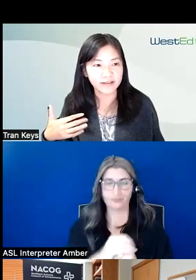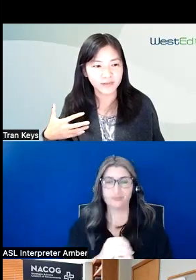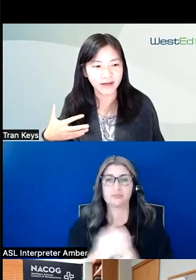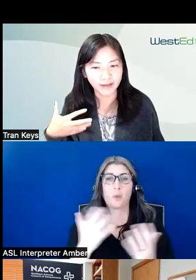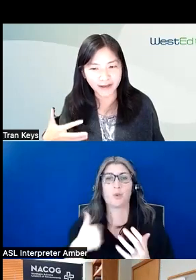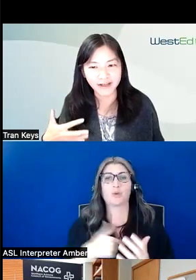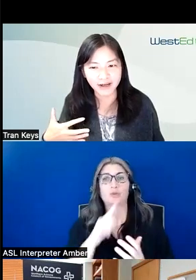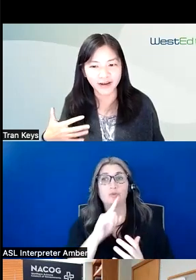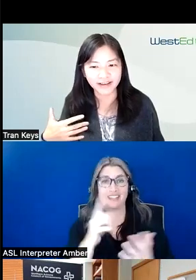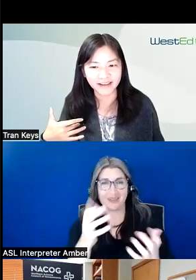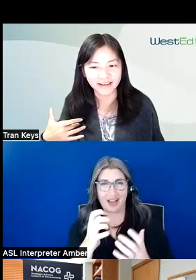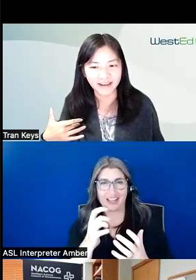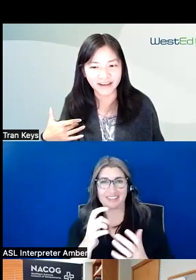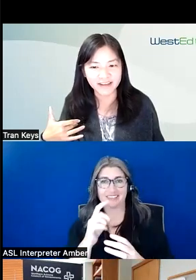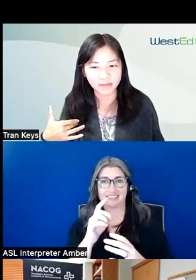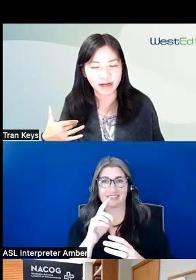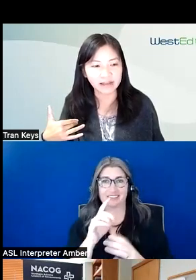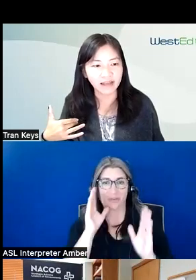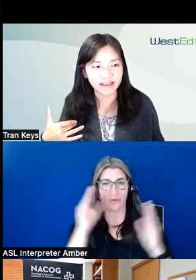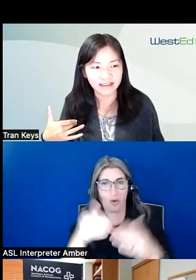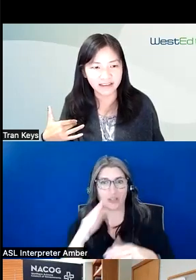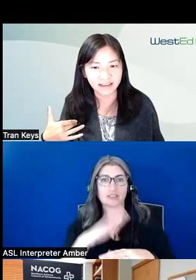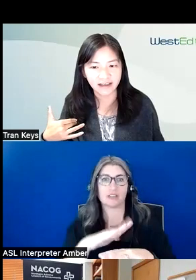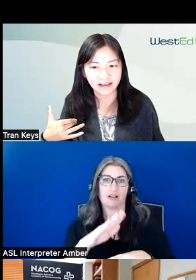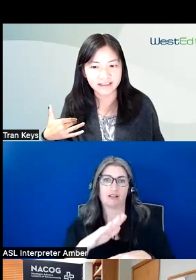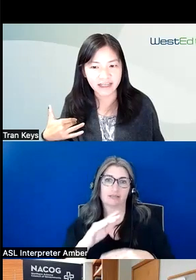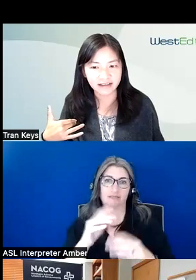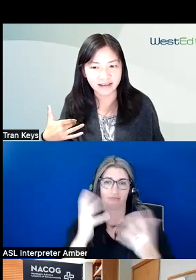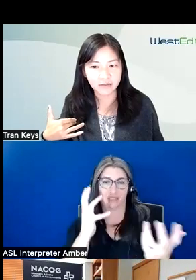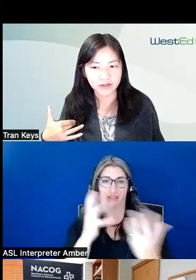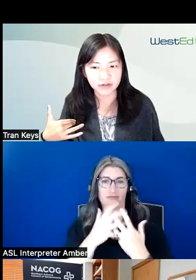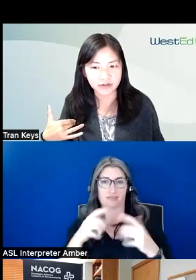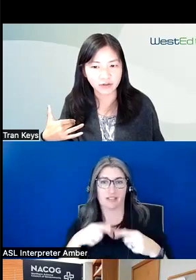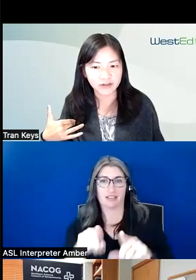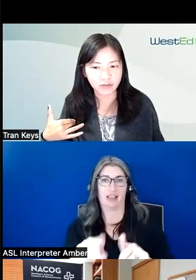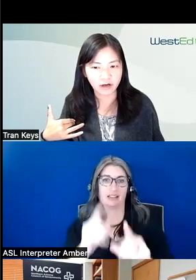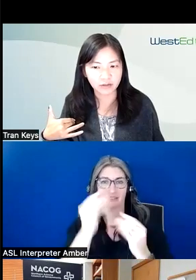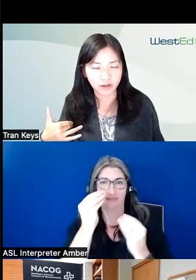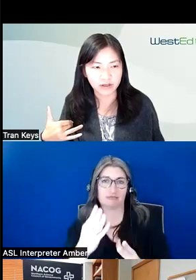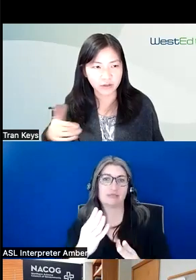spend a lot of time on is about aligning data and measures to logic model components.